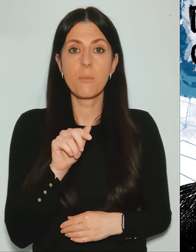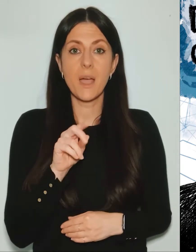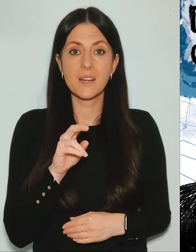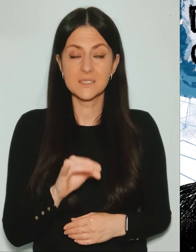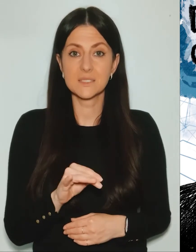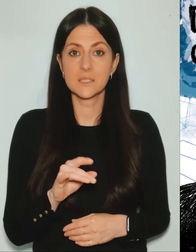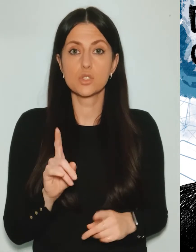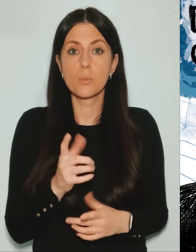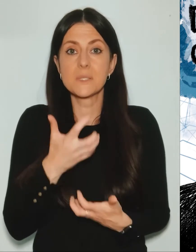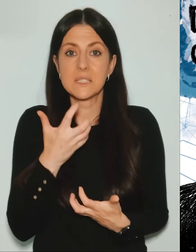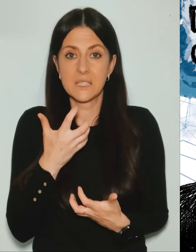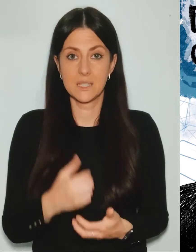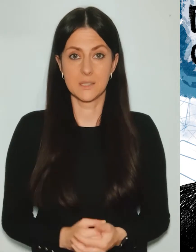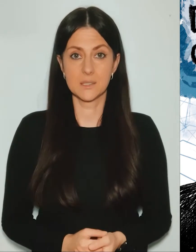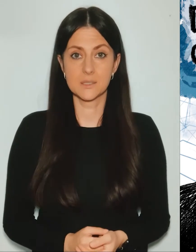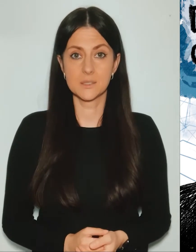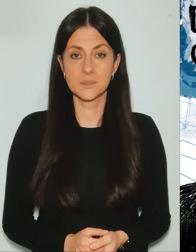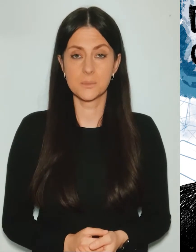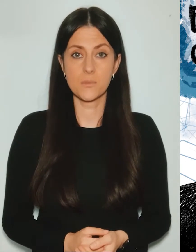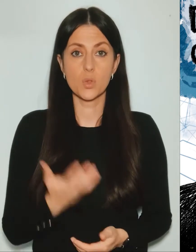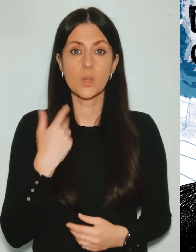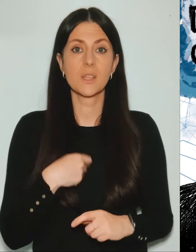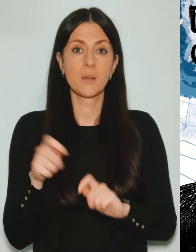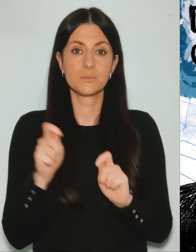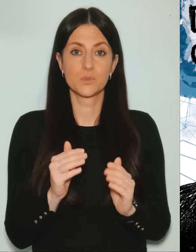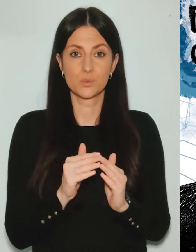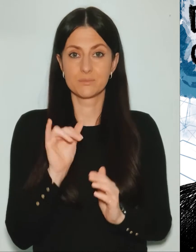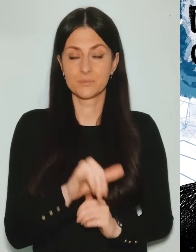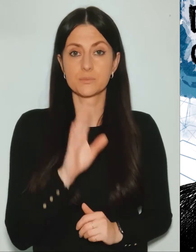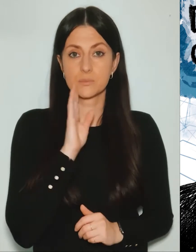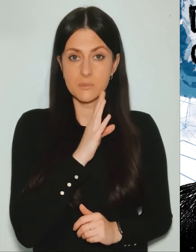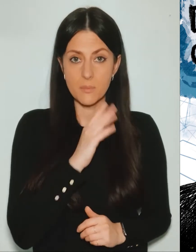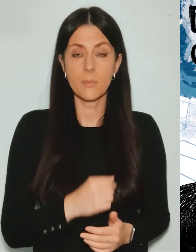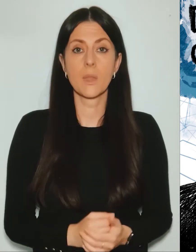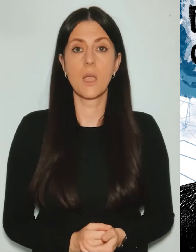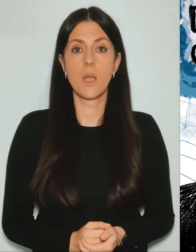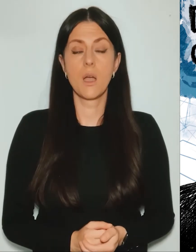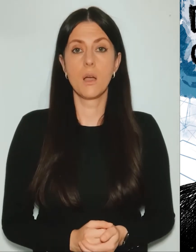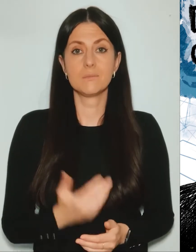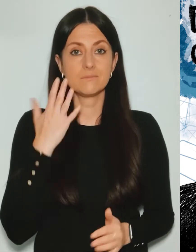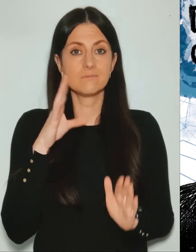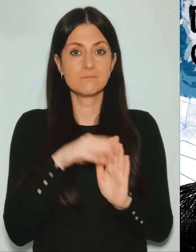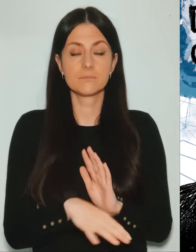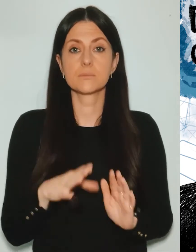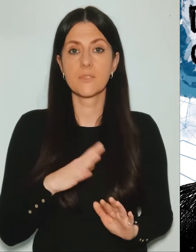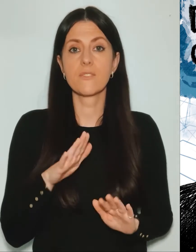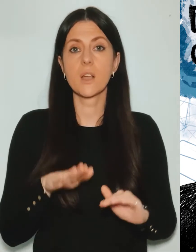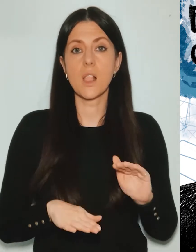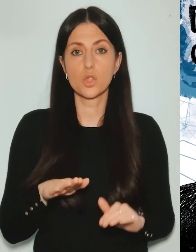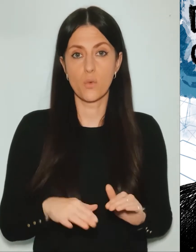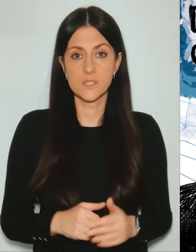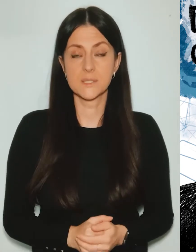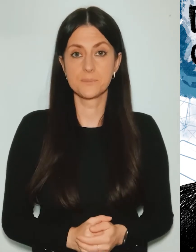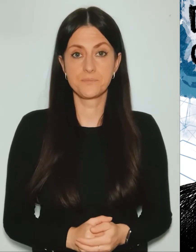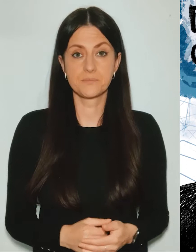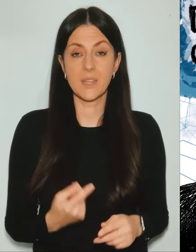When I got home to my mom, we were sleeping in the closet because it was the safest place.